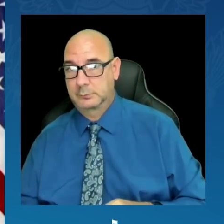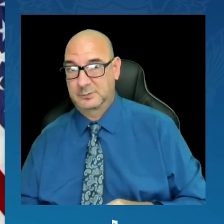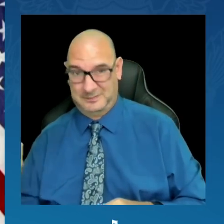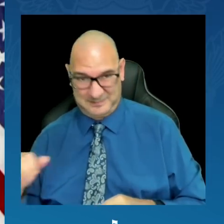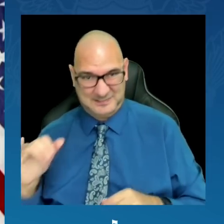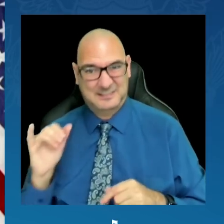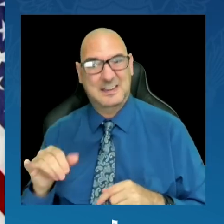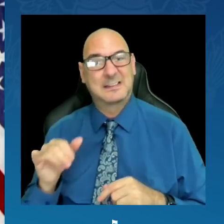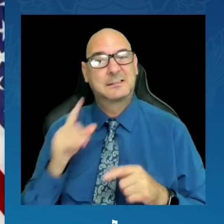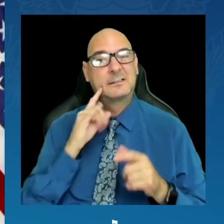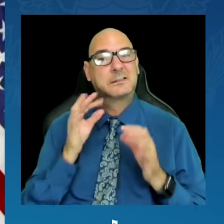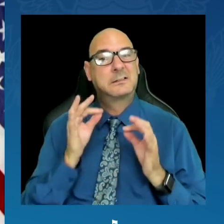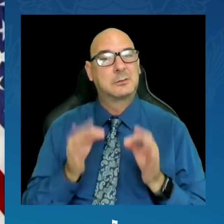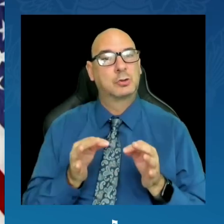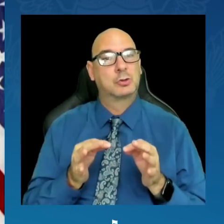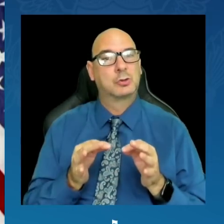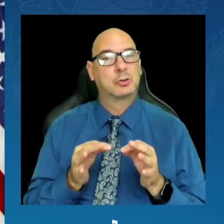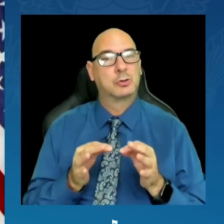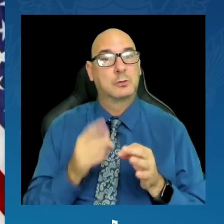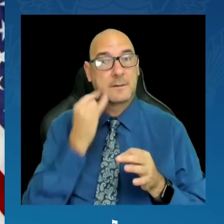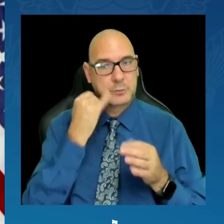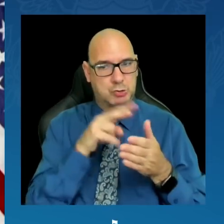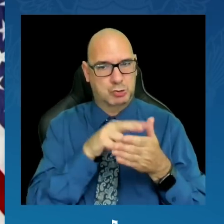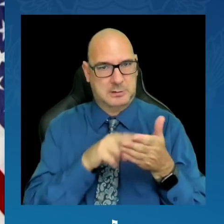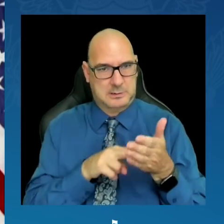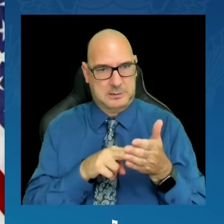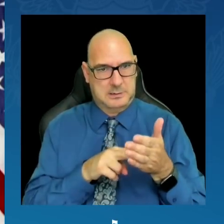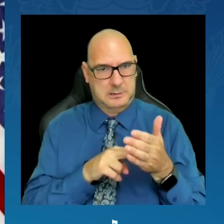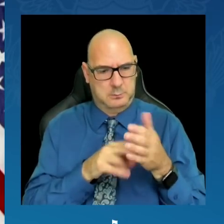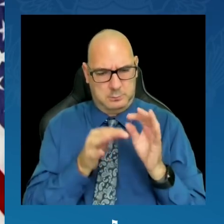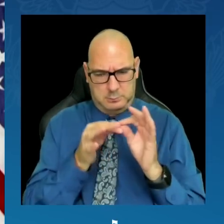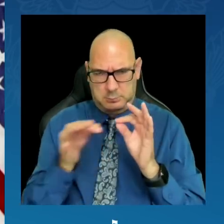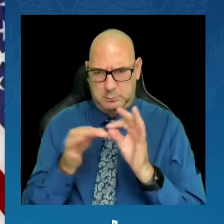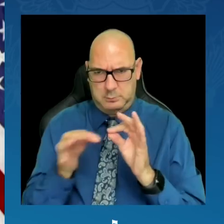that abortion is not deeply rooted in our nation's history.